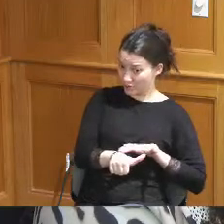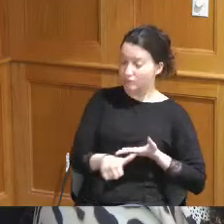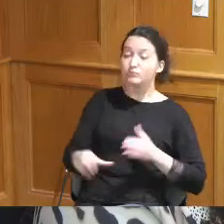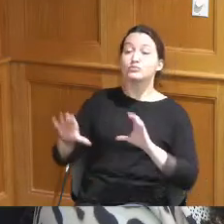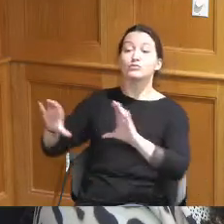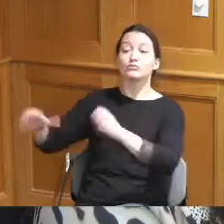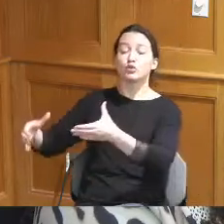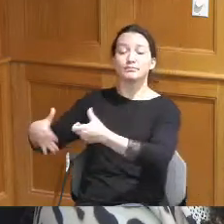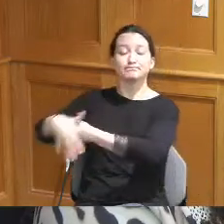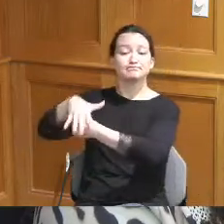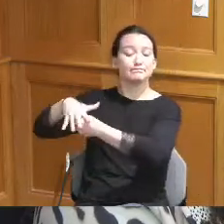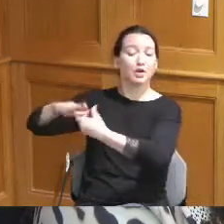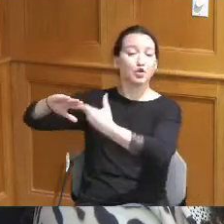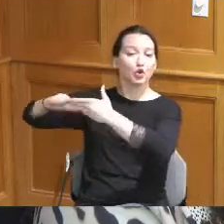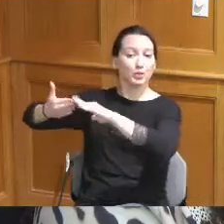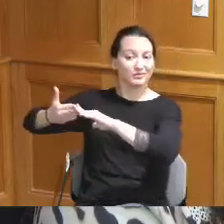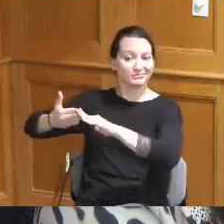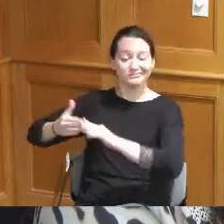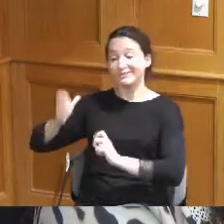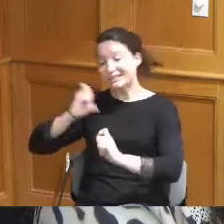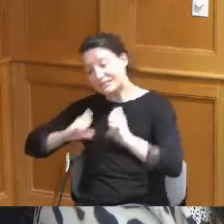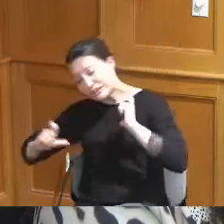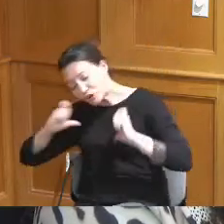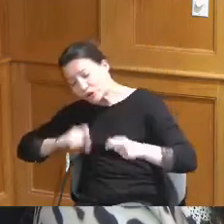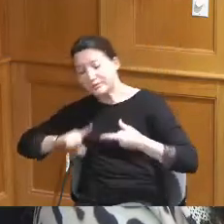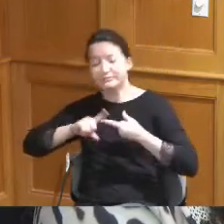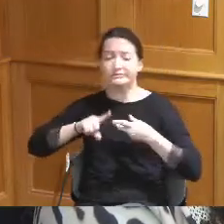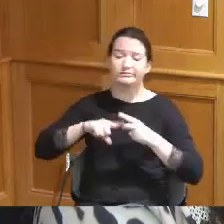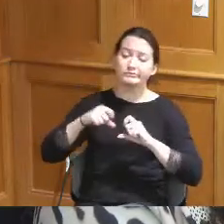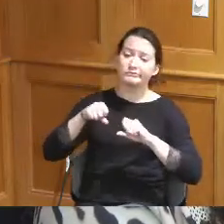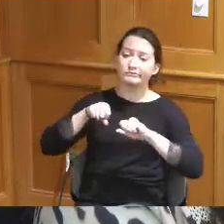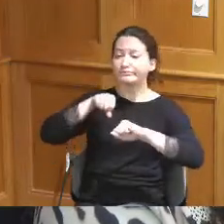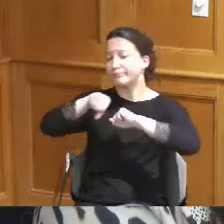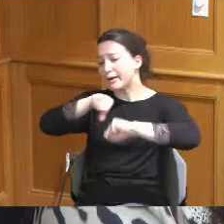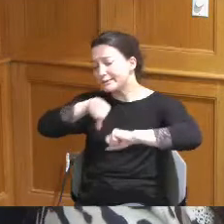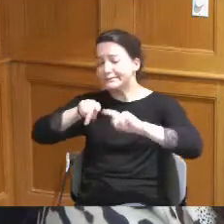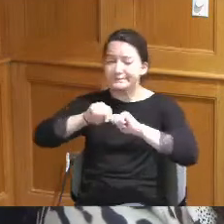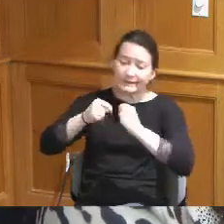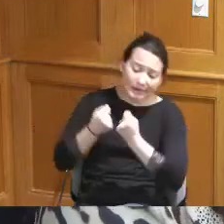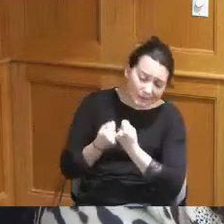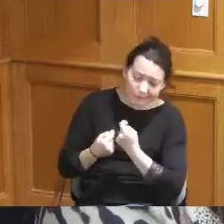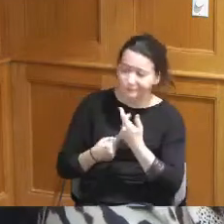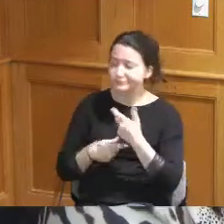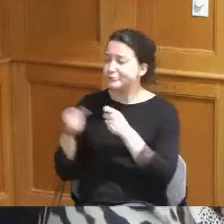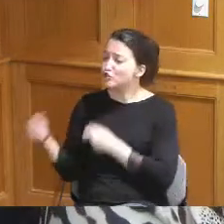in the community it could be theater groups it could be boxing teams it could be cheerleaders